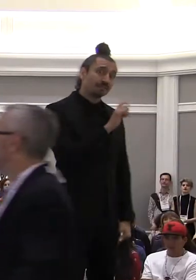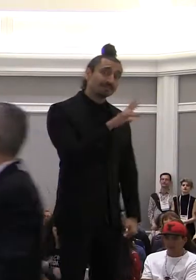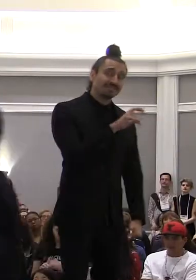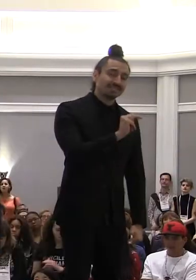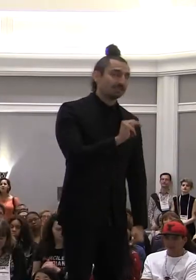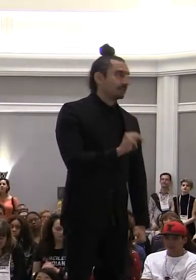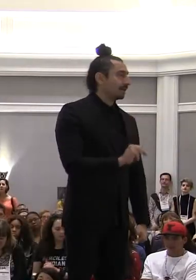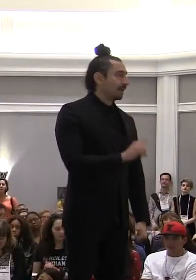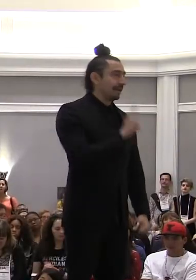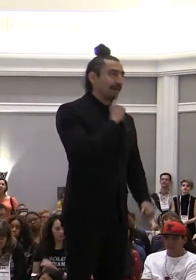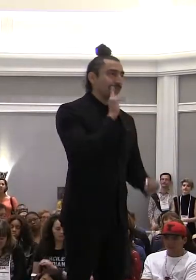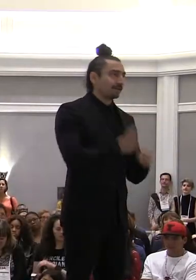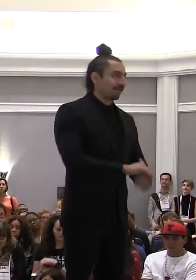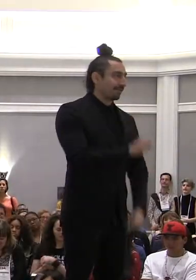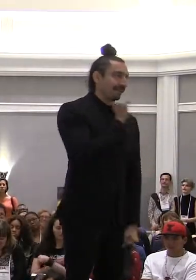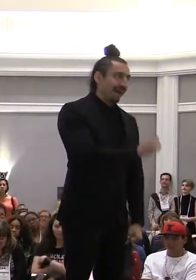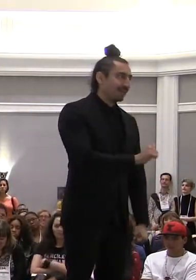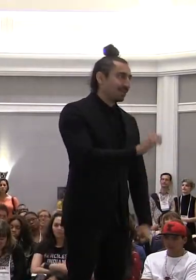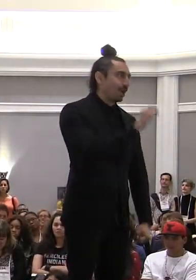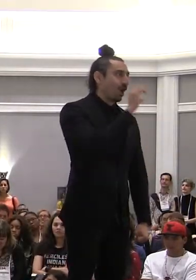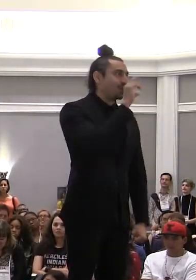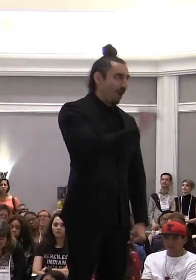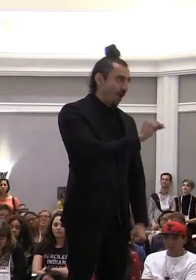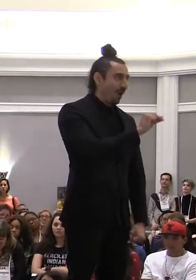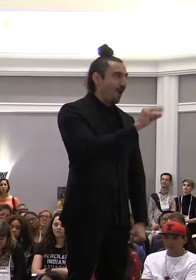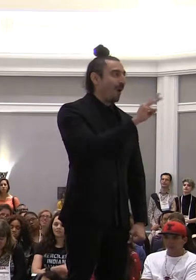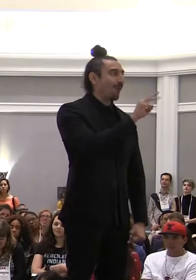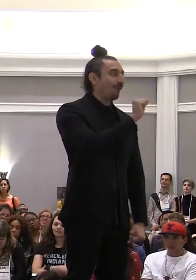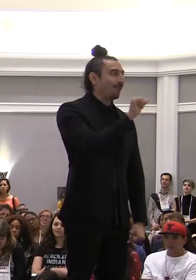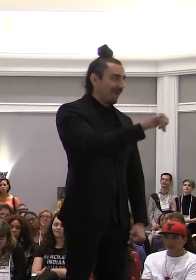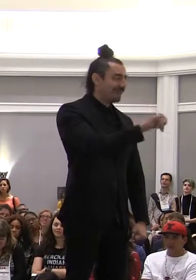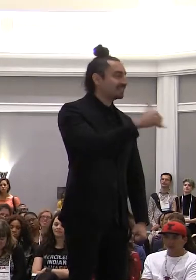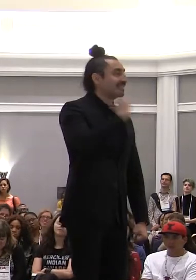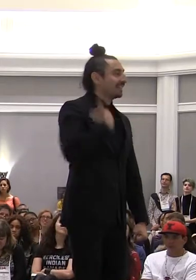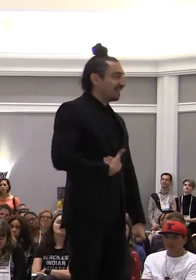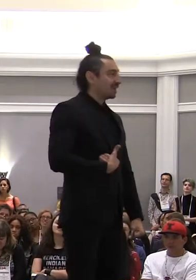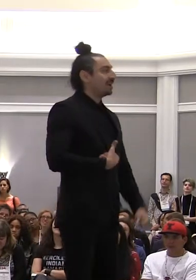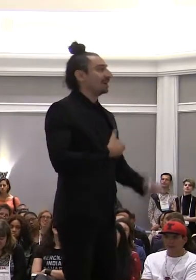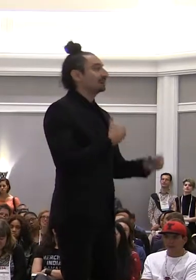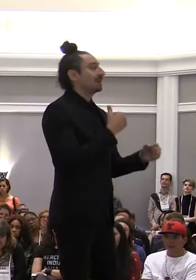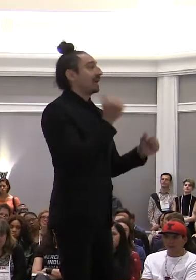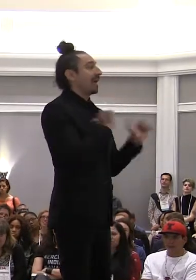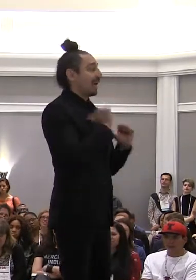No way! I'm Kevin Moore. I'm the Managing Director at Actors Theatre of Louisville,